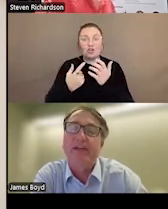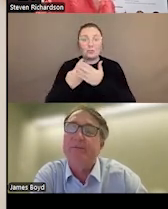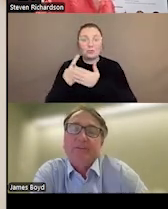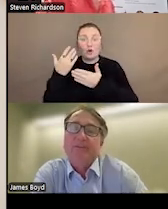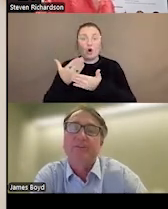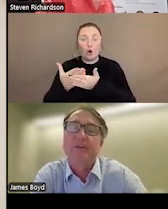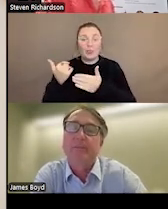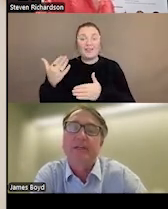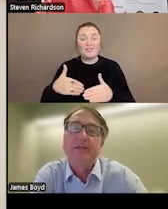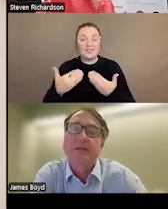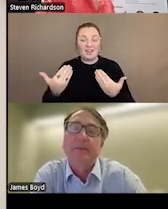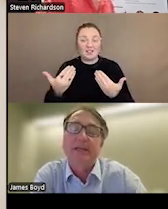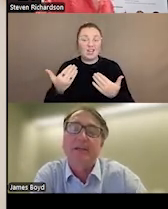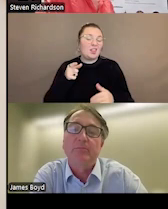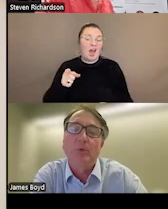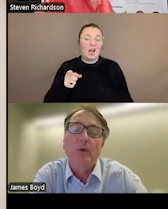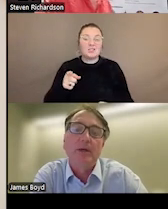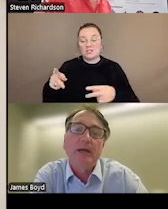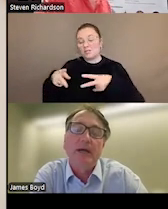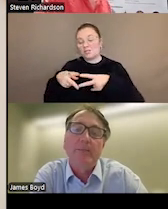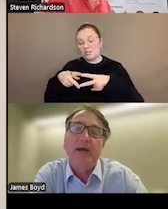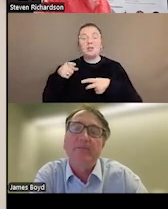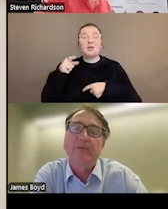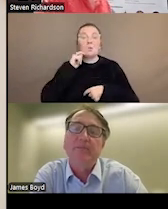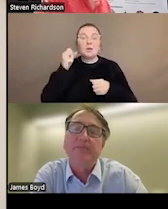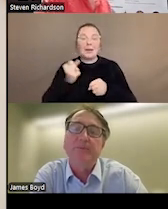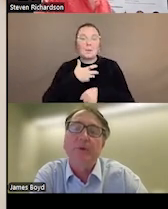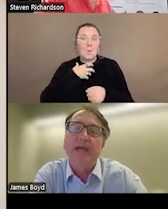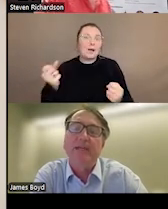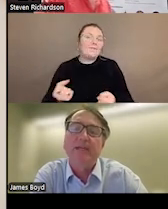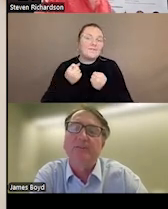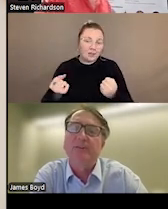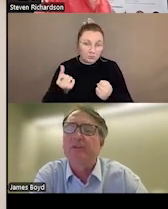Day. That will make it even more powerful. Do you want to add anything, Steven?